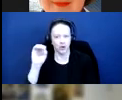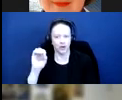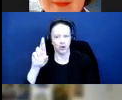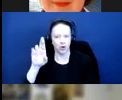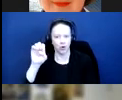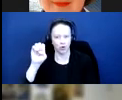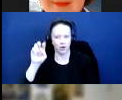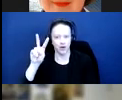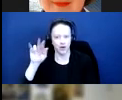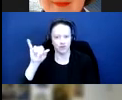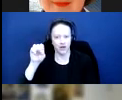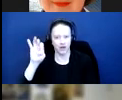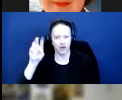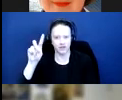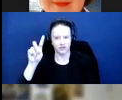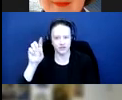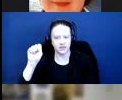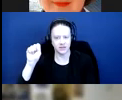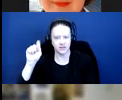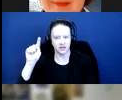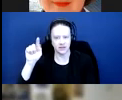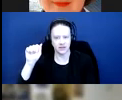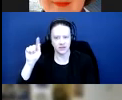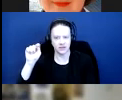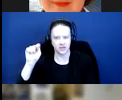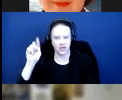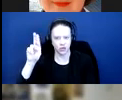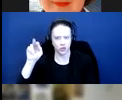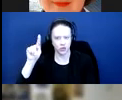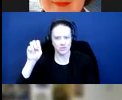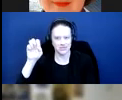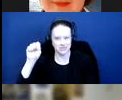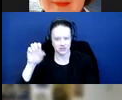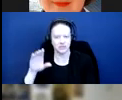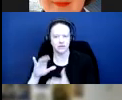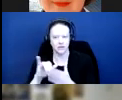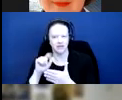And that's the language that the legislation takes